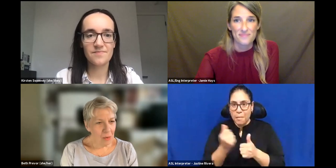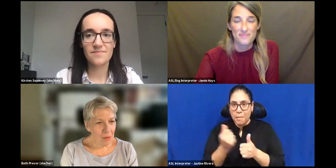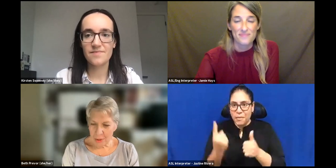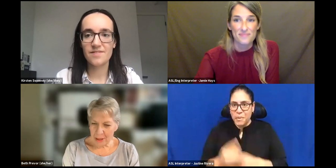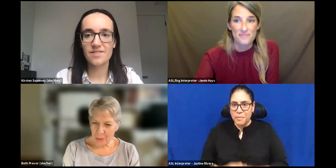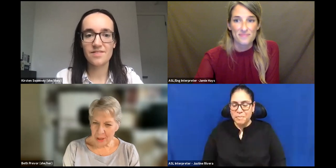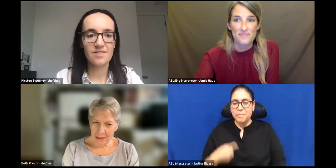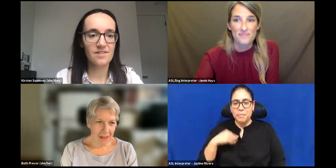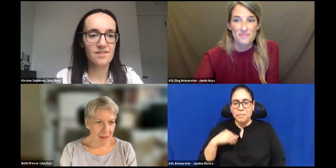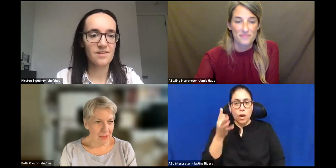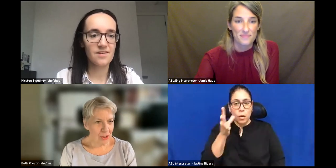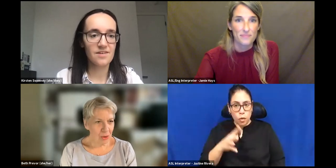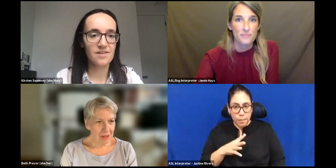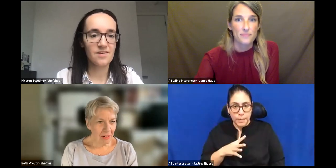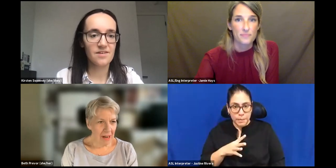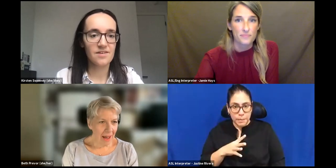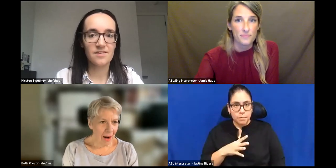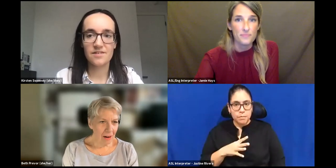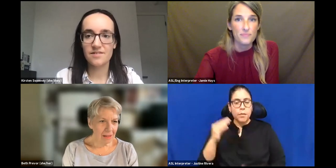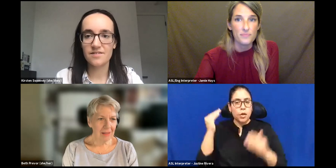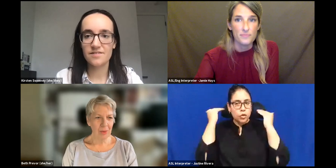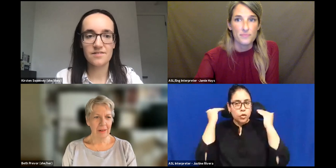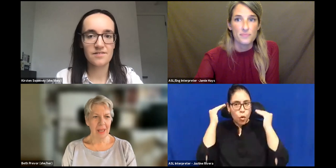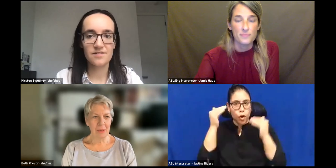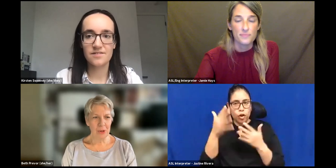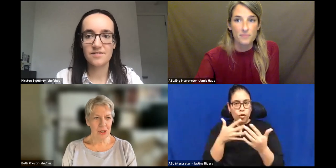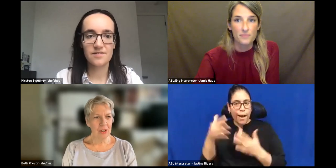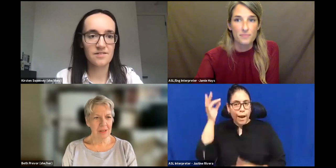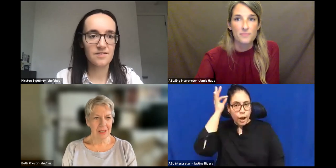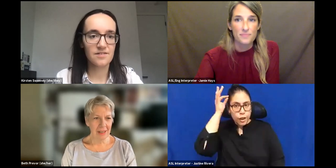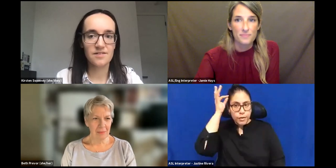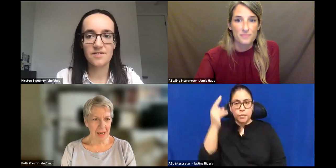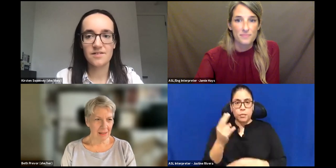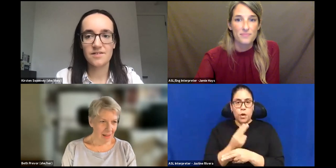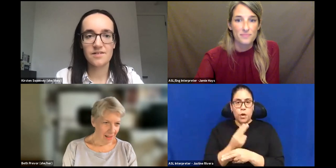white woman with short gray hair wearing a blue shirt in my kind